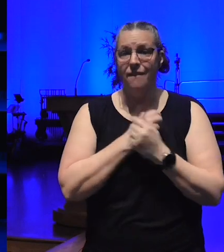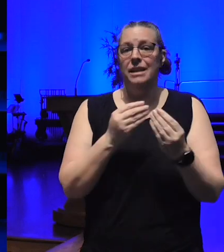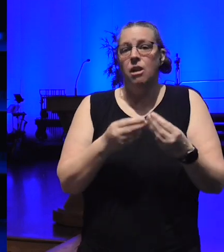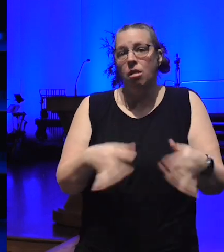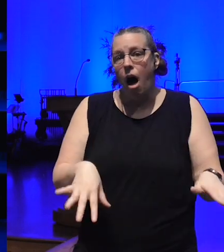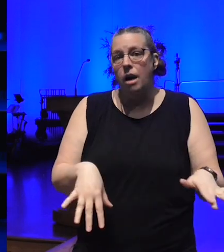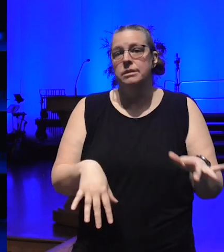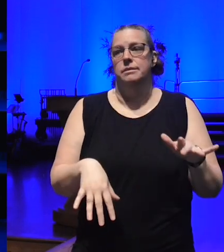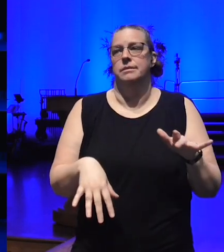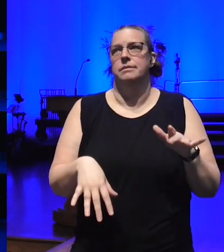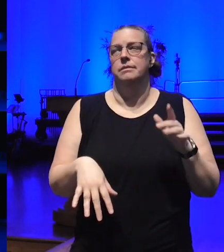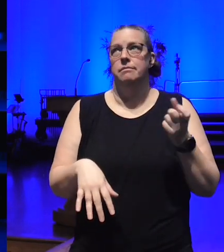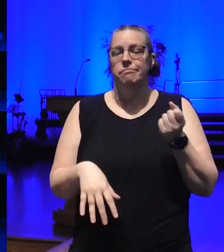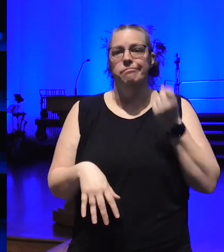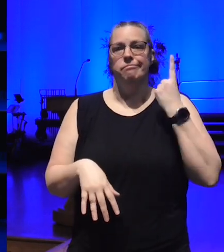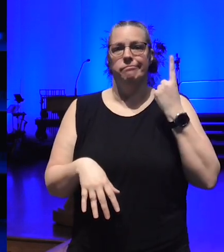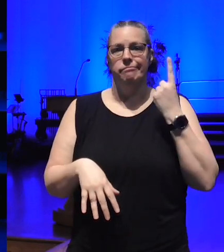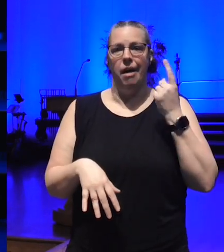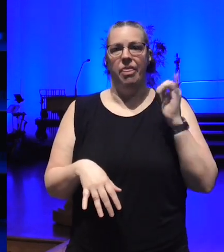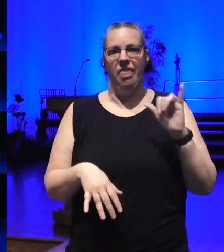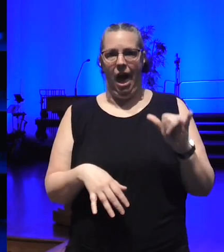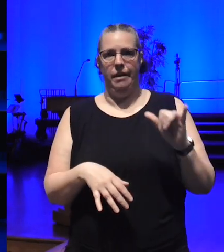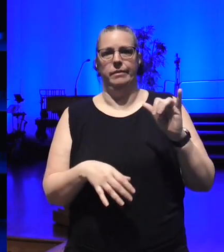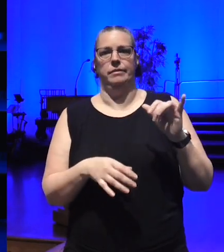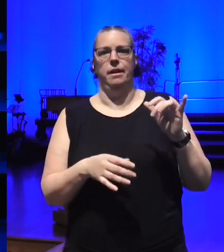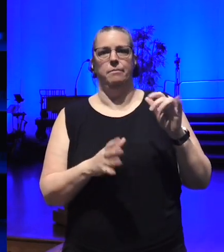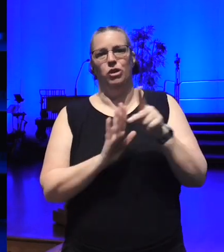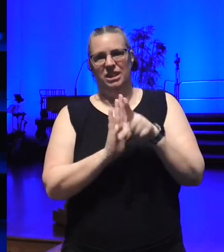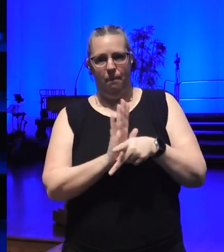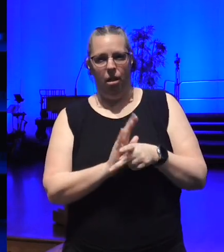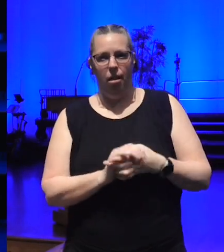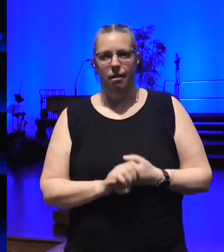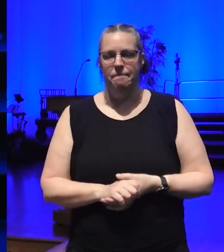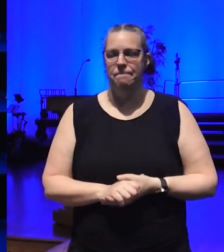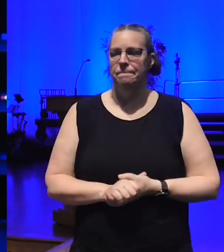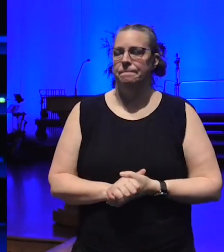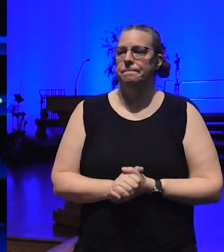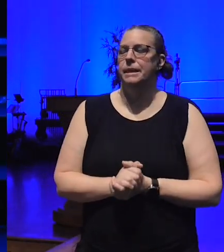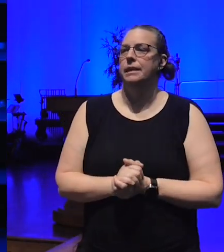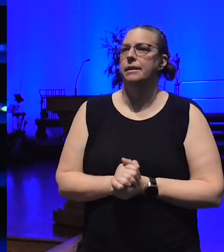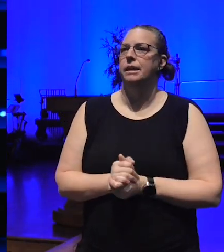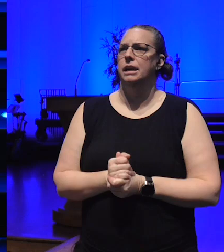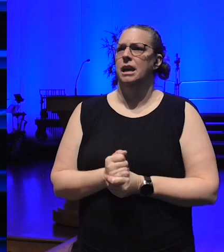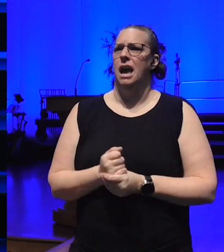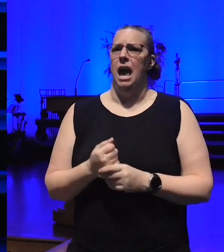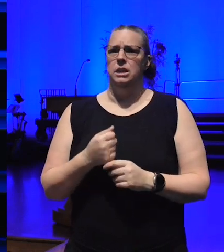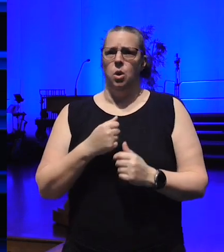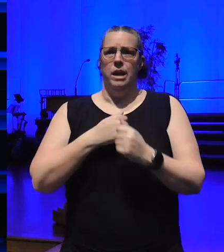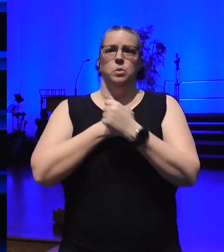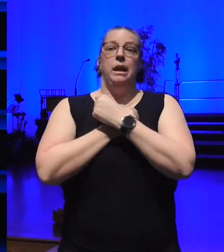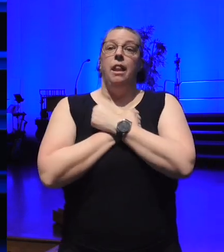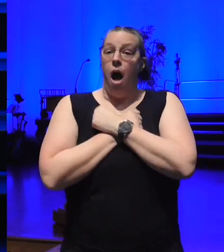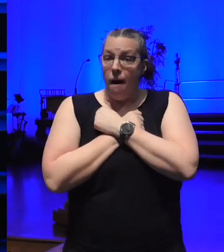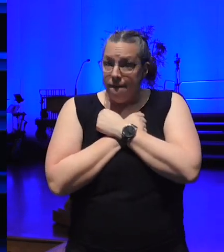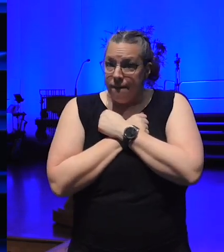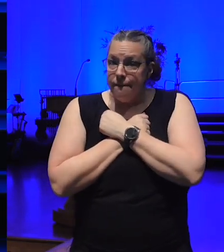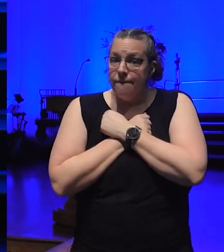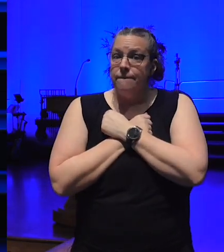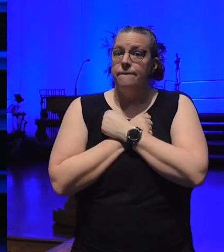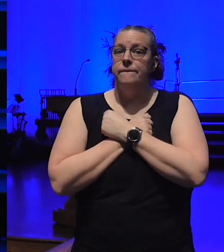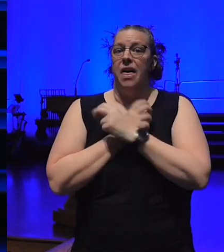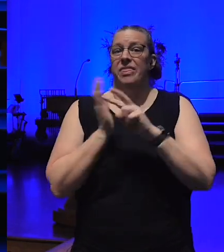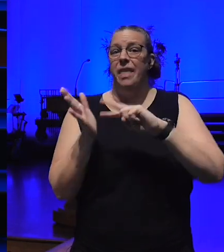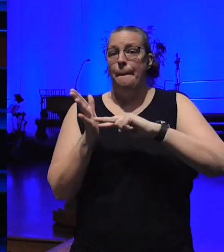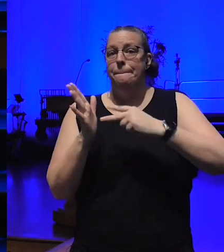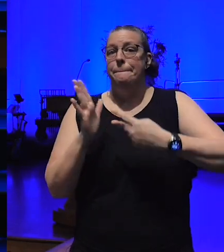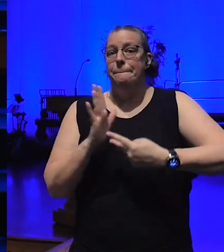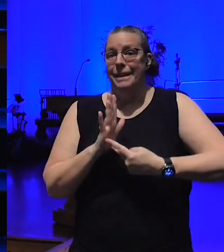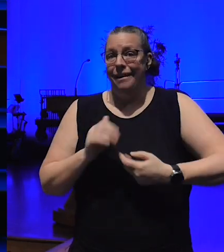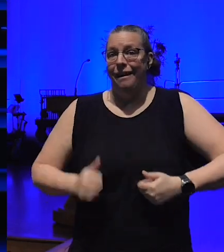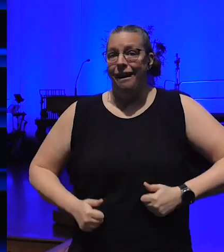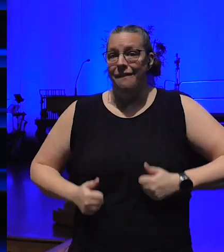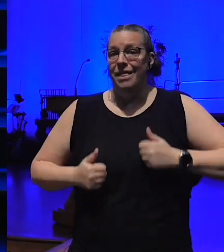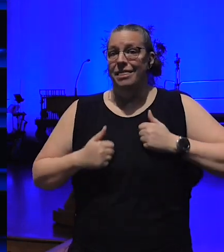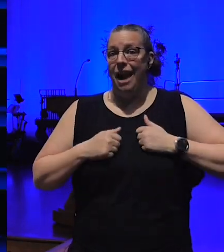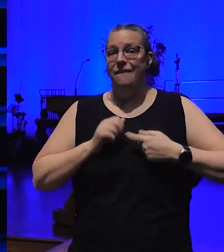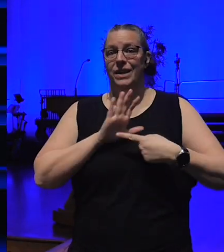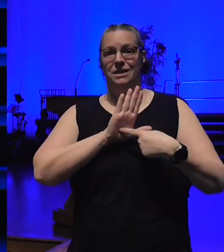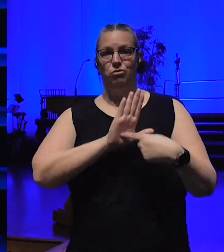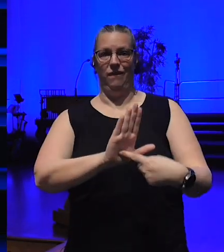the creative Principle as we love the meaning of life is revealed just as when we seek to